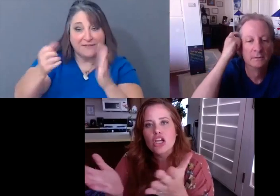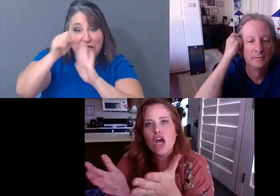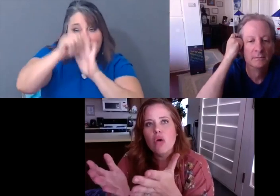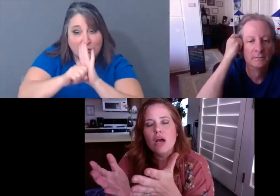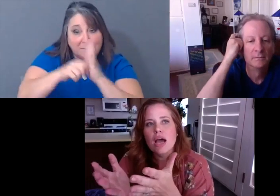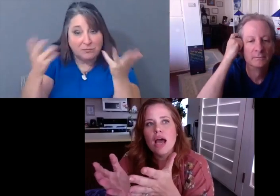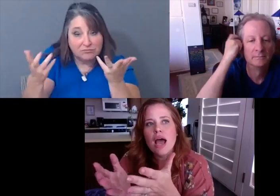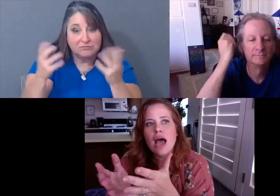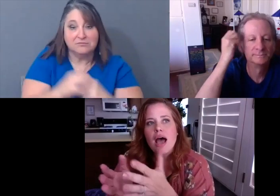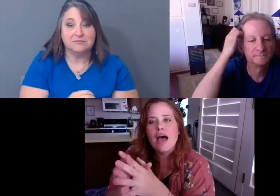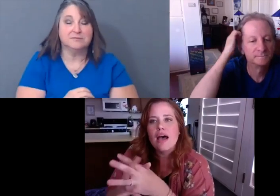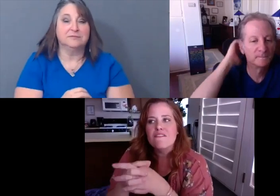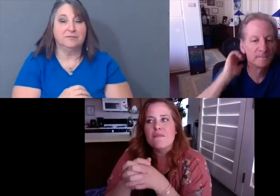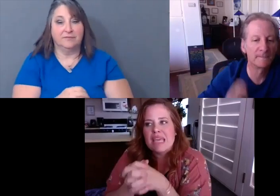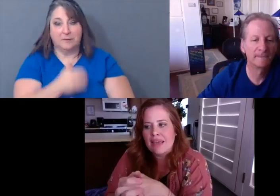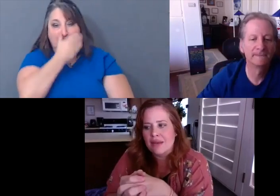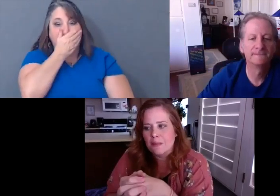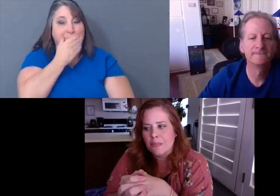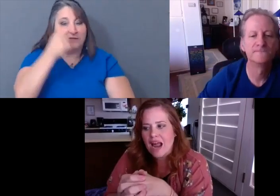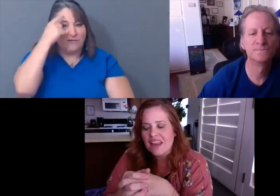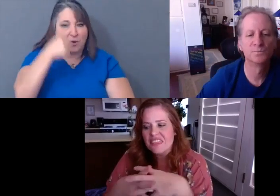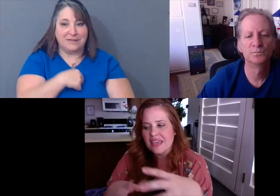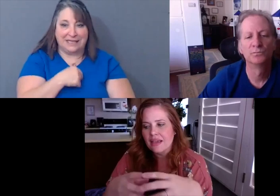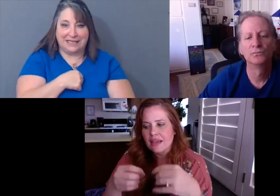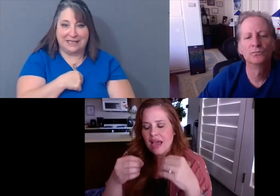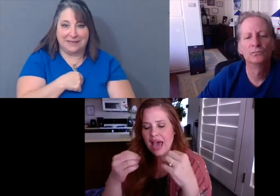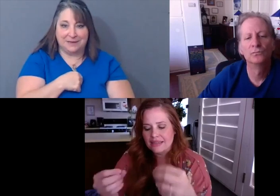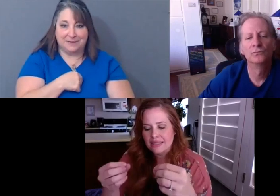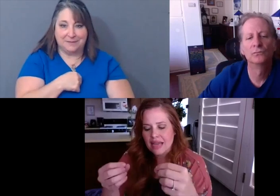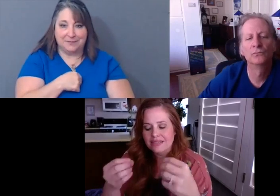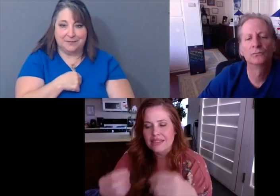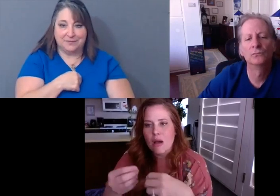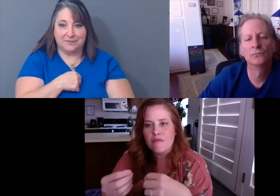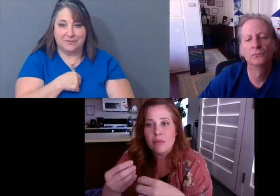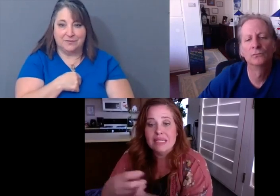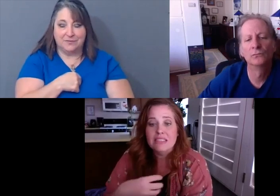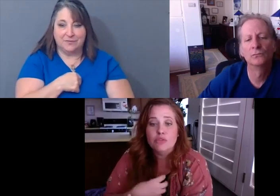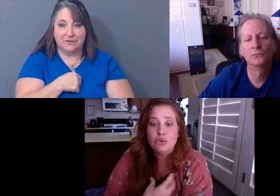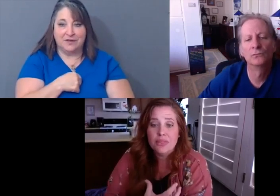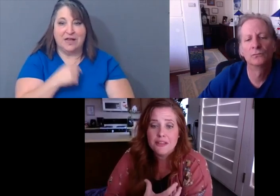You know, for me, I think acting has to come from a place of truth.